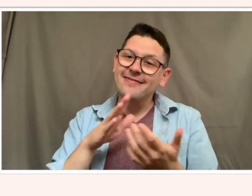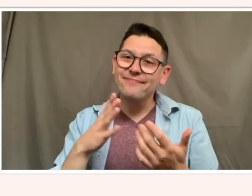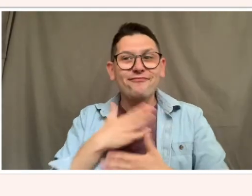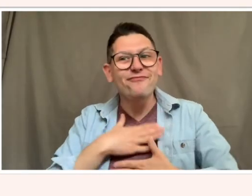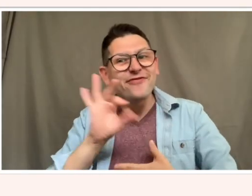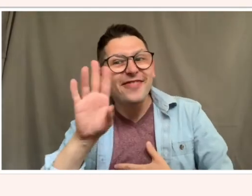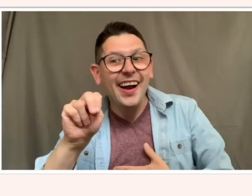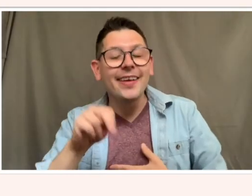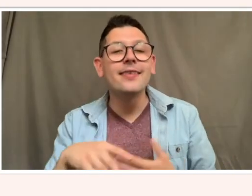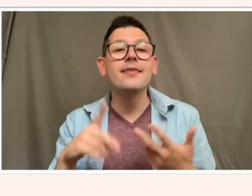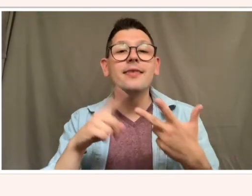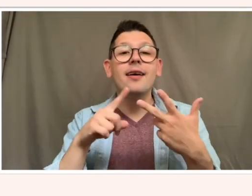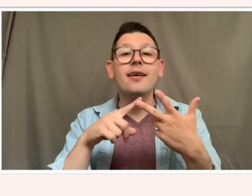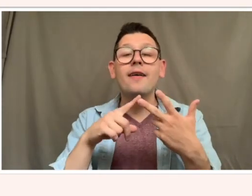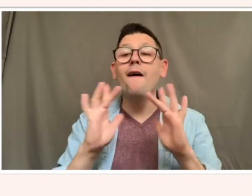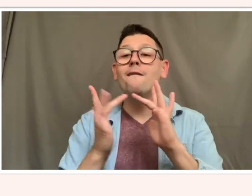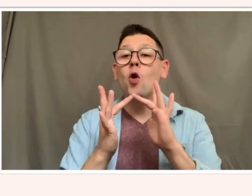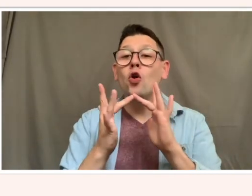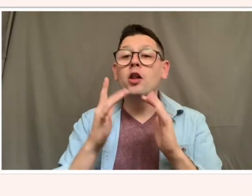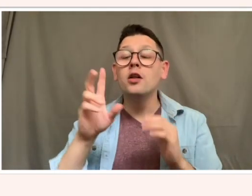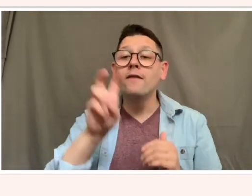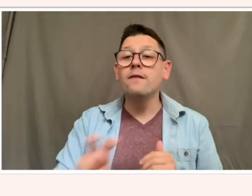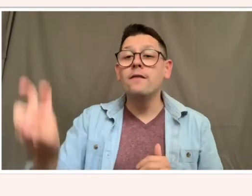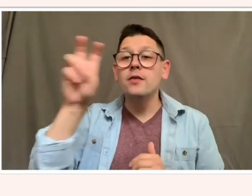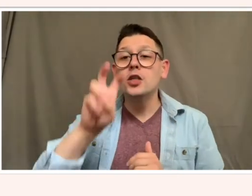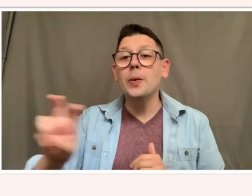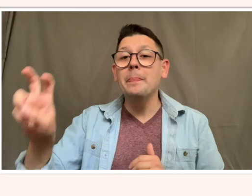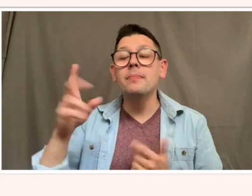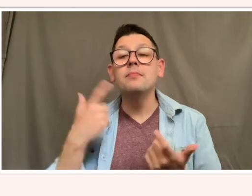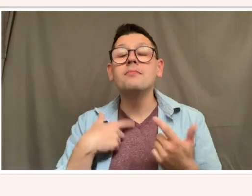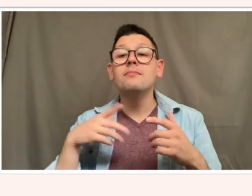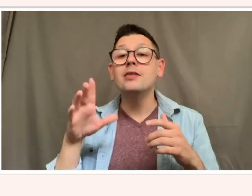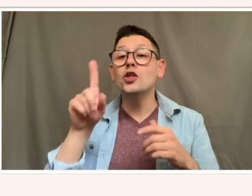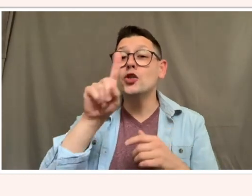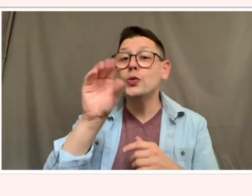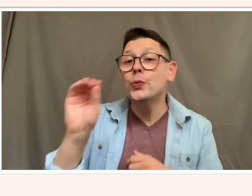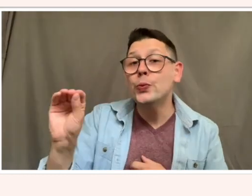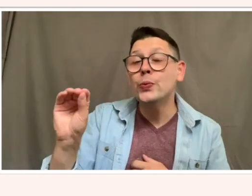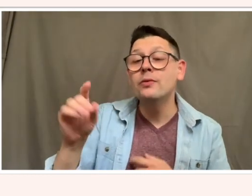are ways that we can still interact even though we're looking at each other through a screen.